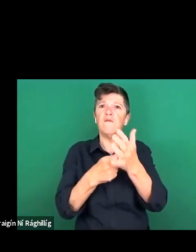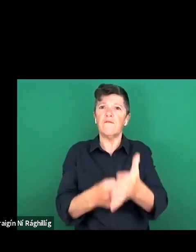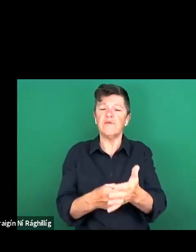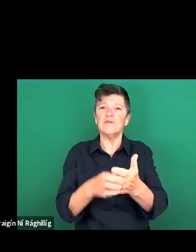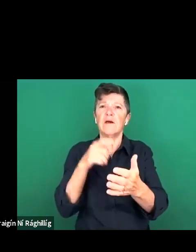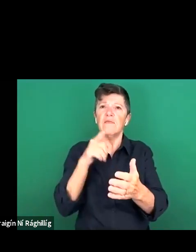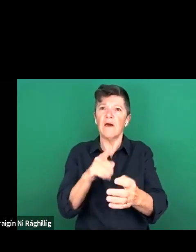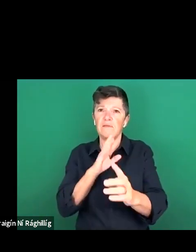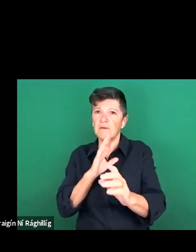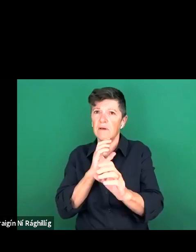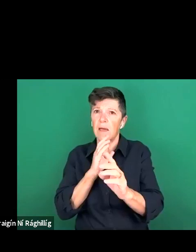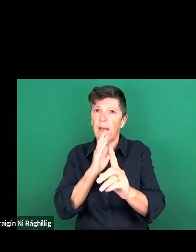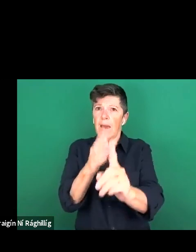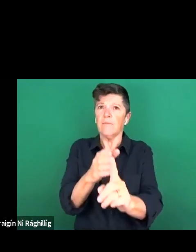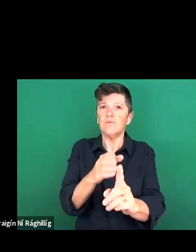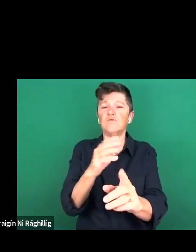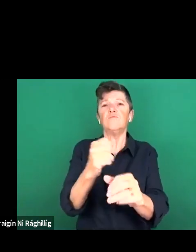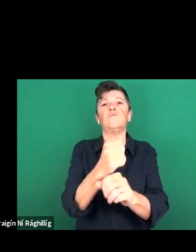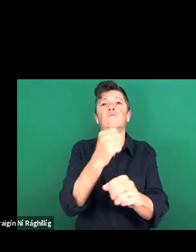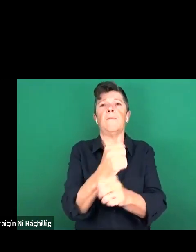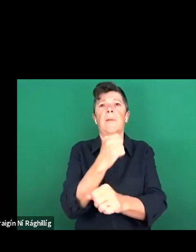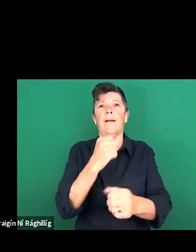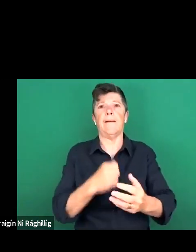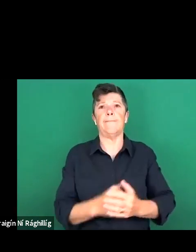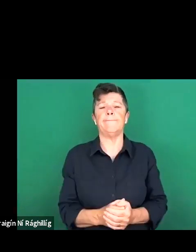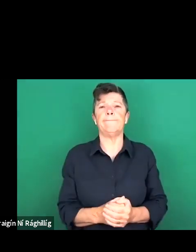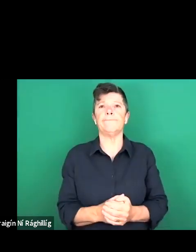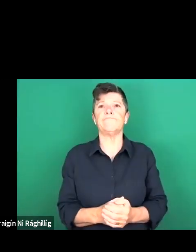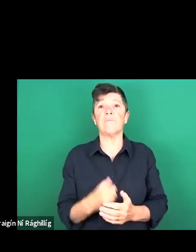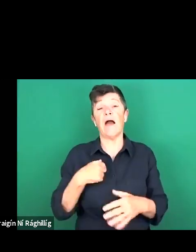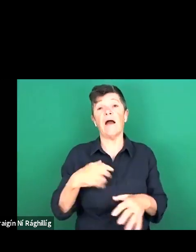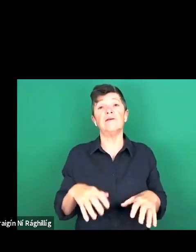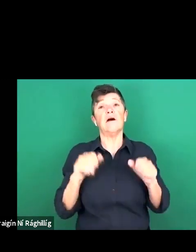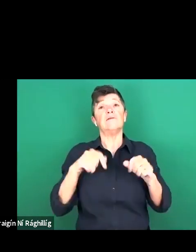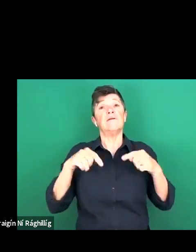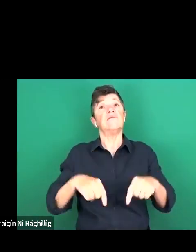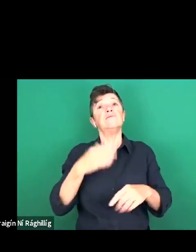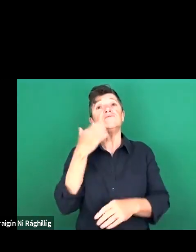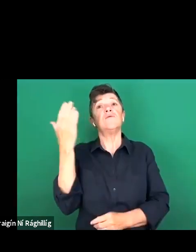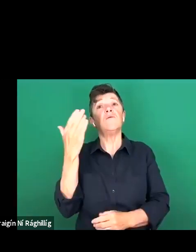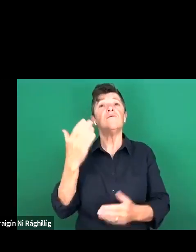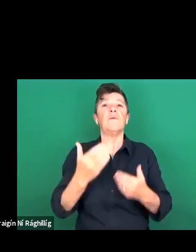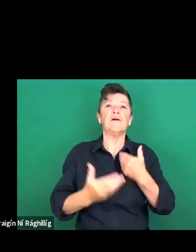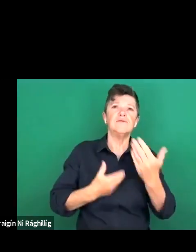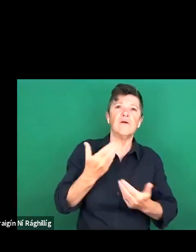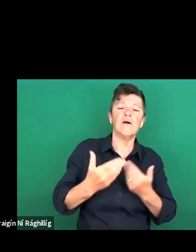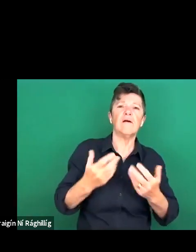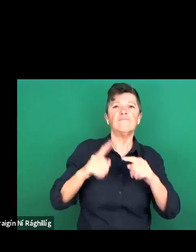processes often presented as separate and understand them with